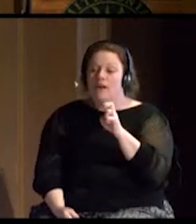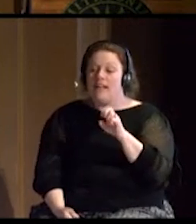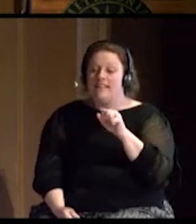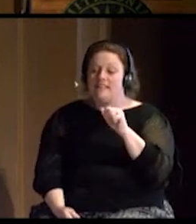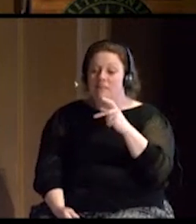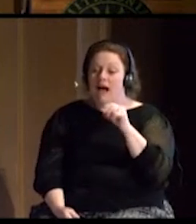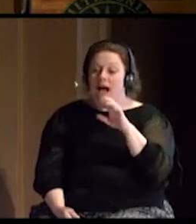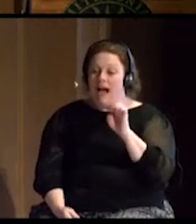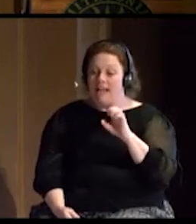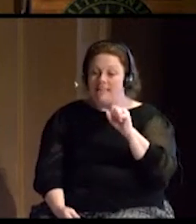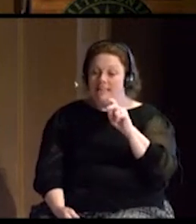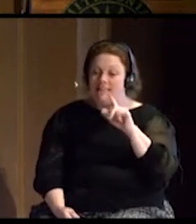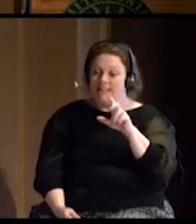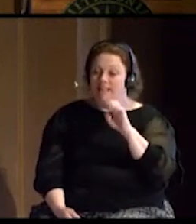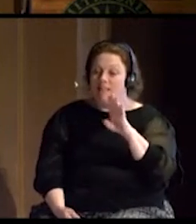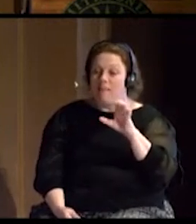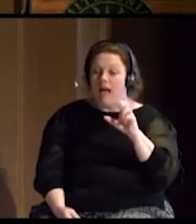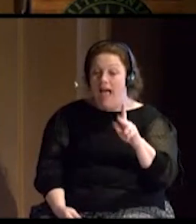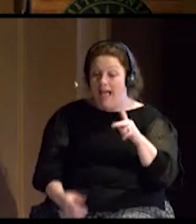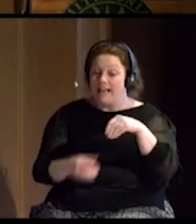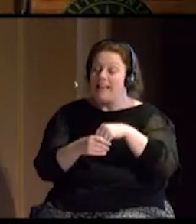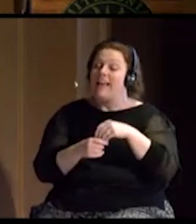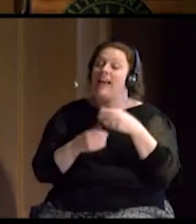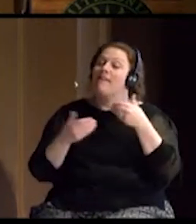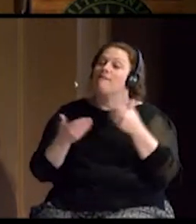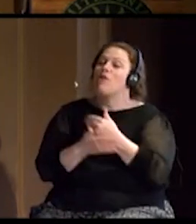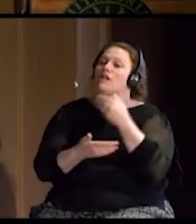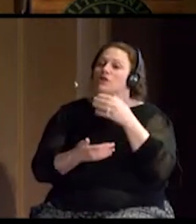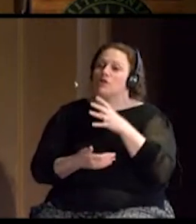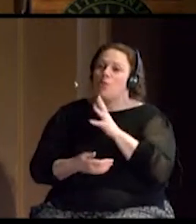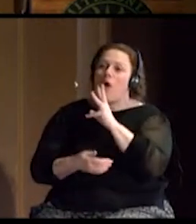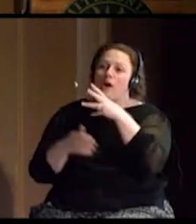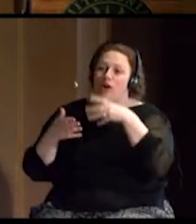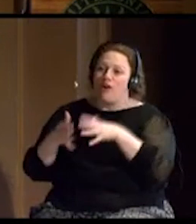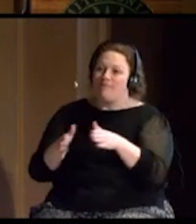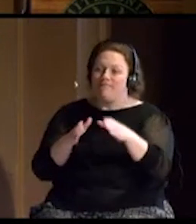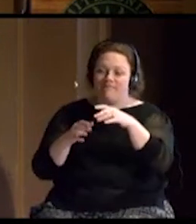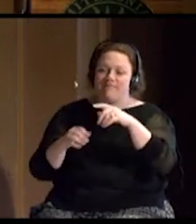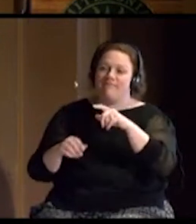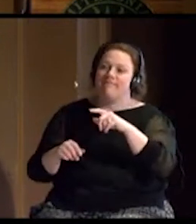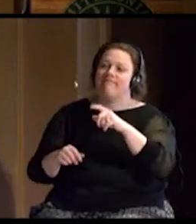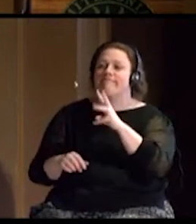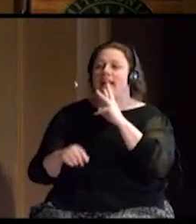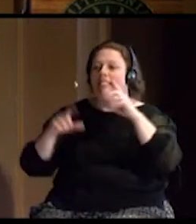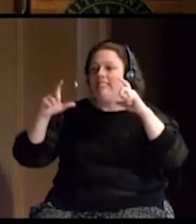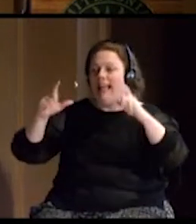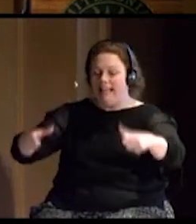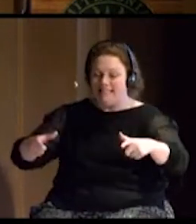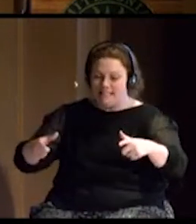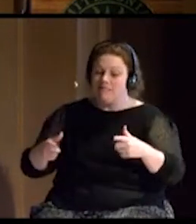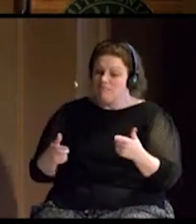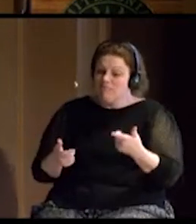So marine populations have colonized these freshwater lakes multiple times independently, and in most cases,